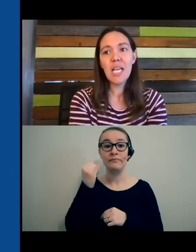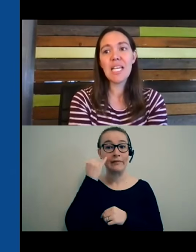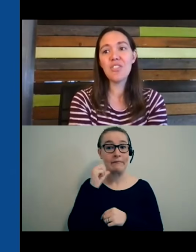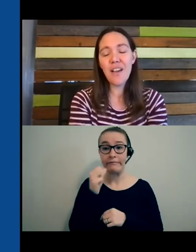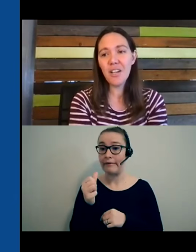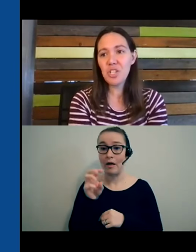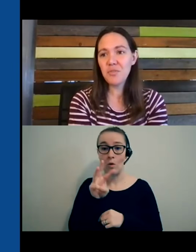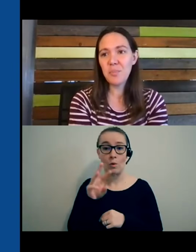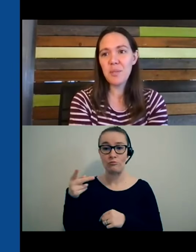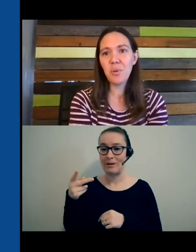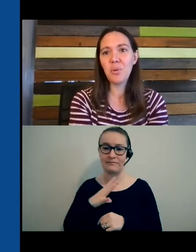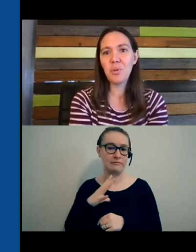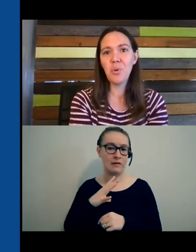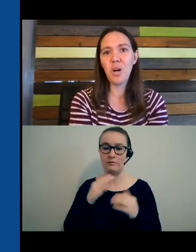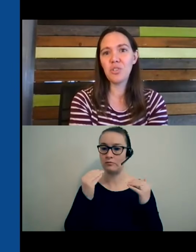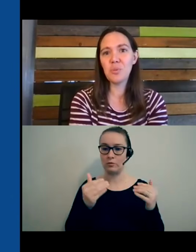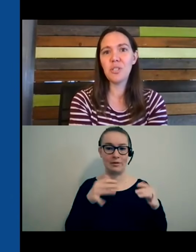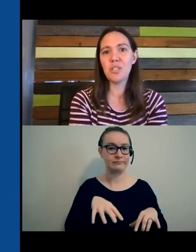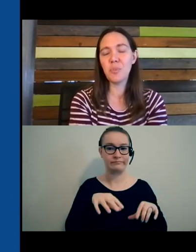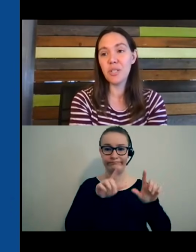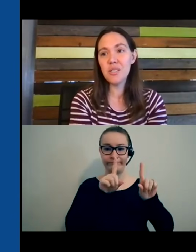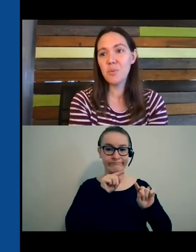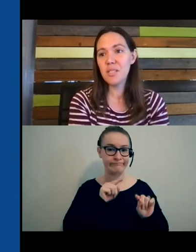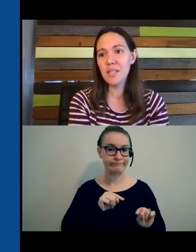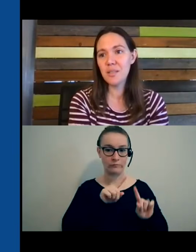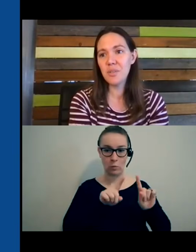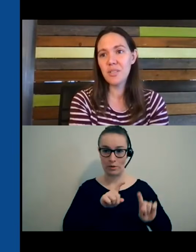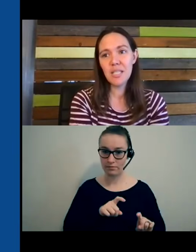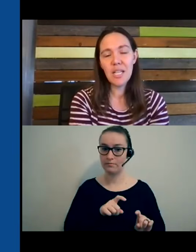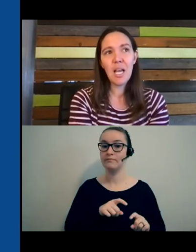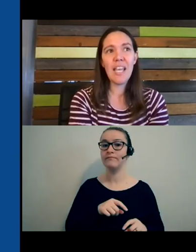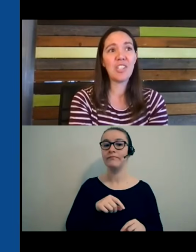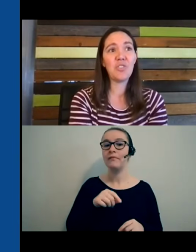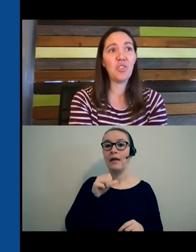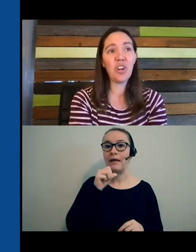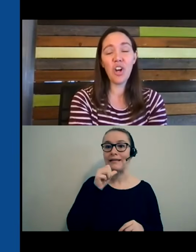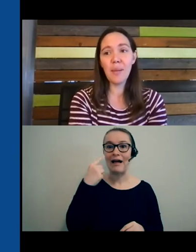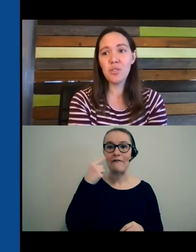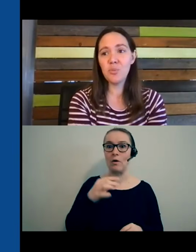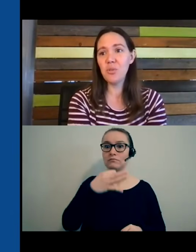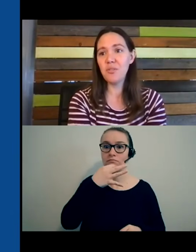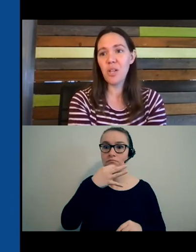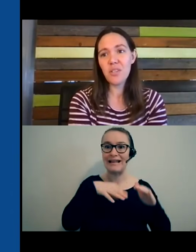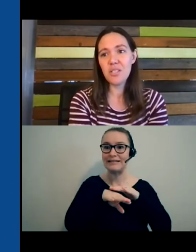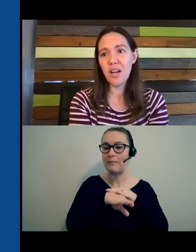It is not just for people who are super experienced with accessibility, there are options where you can fill out the entire thing